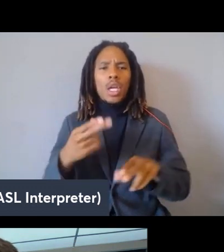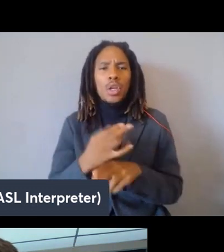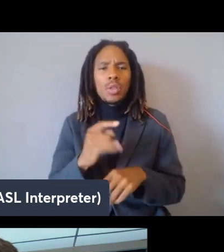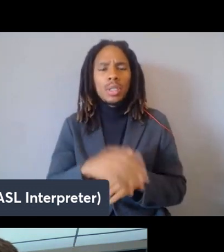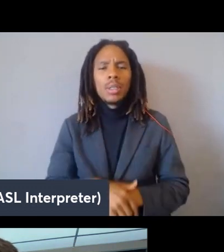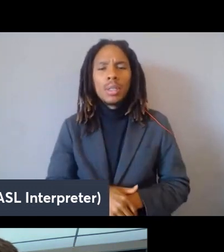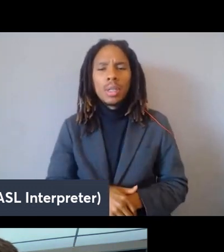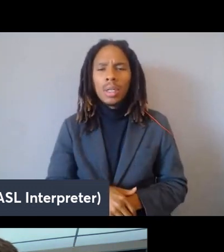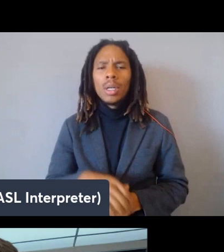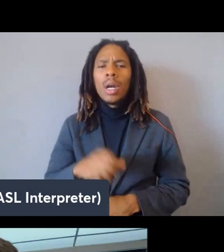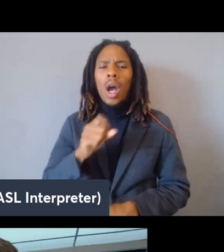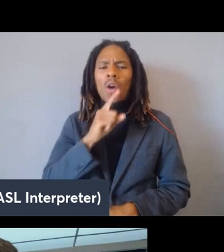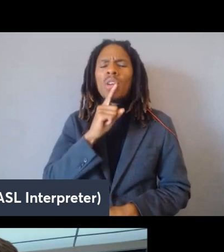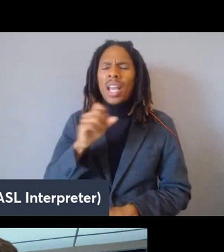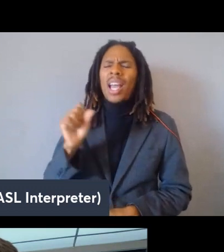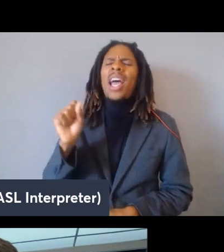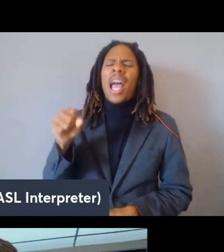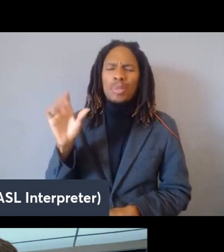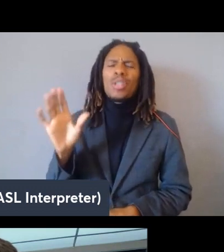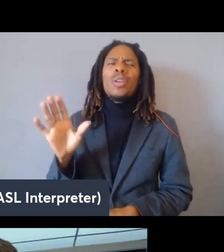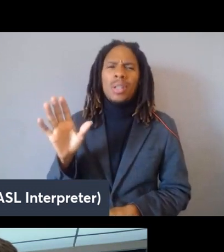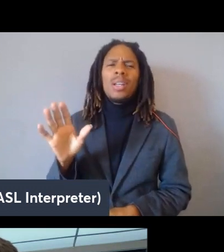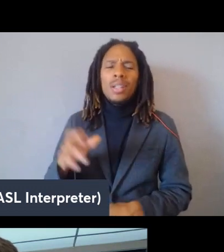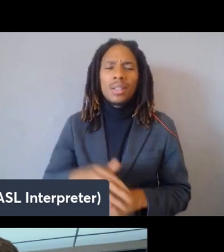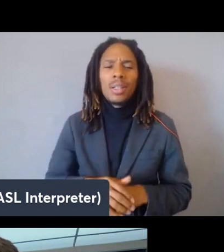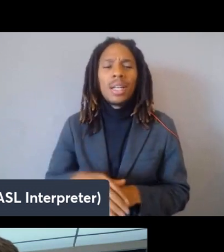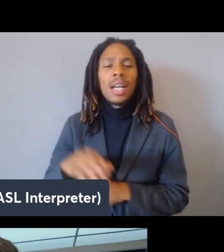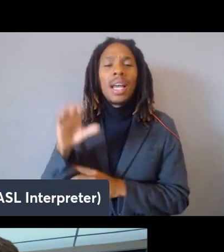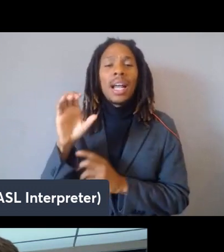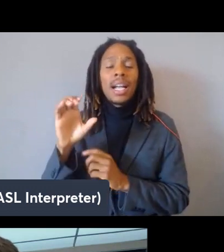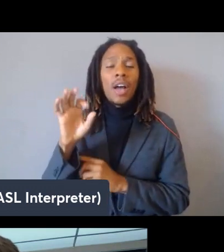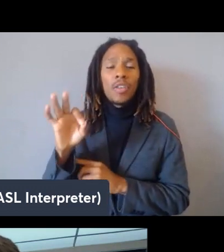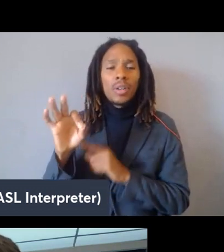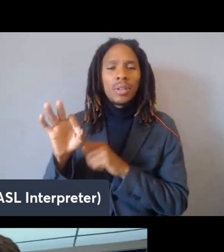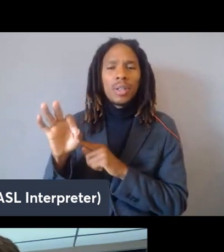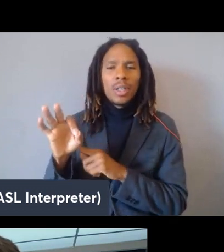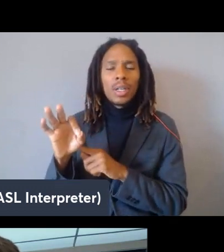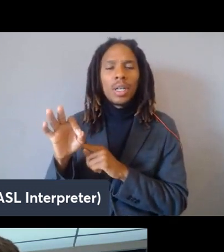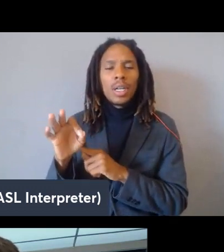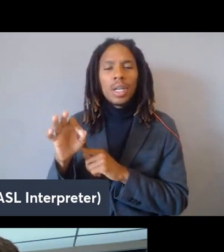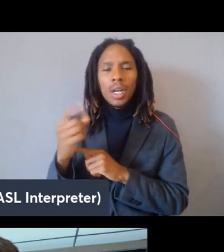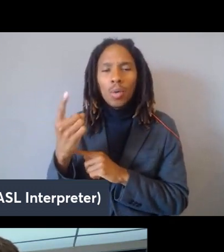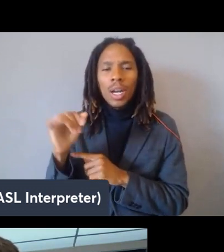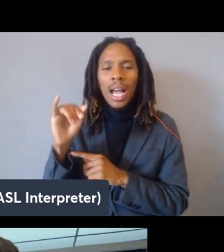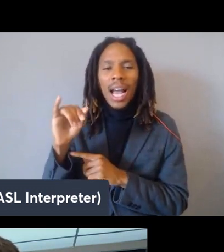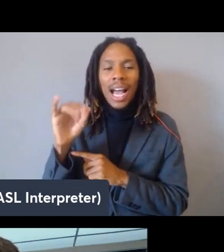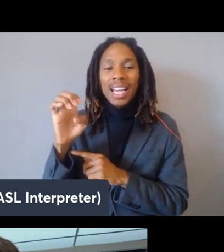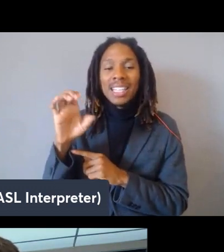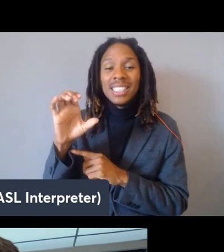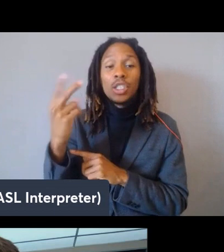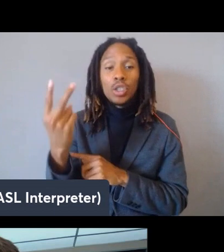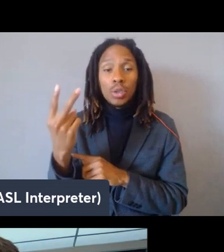Oh yeah, absolutely, AM. So CloudFormation is one of the IAC tools that we provide as part of AWS offering.